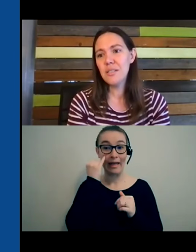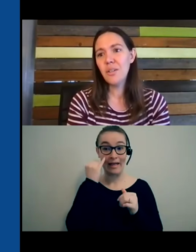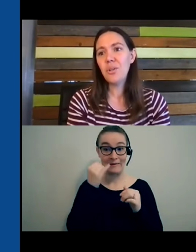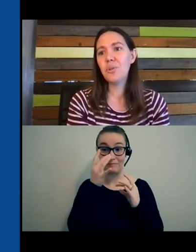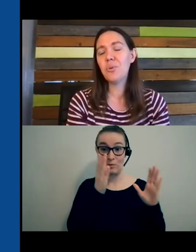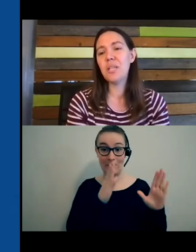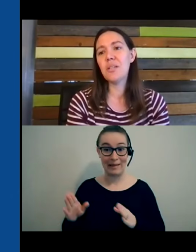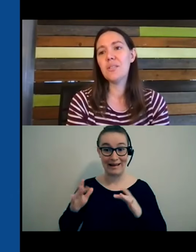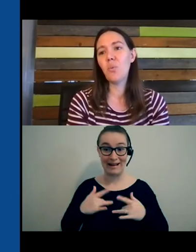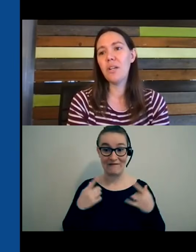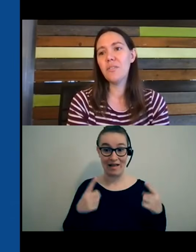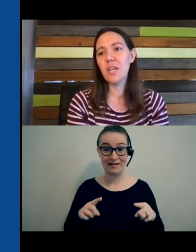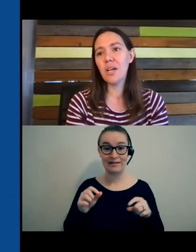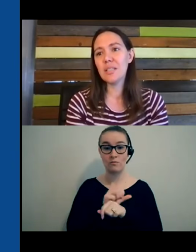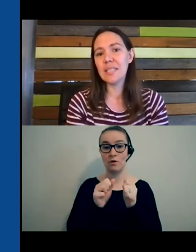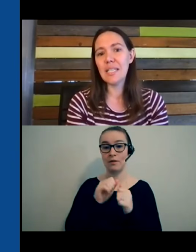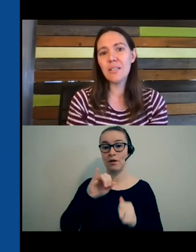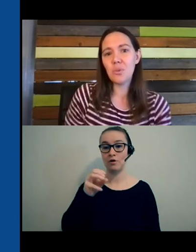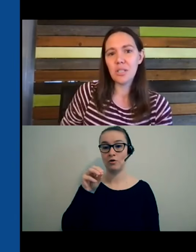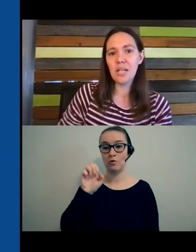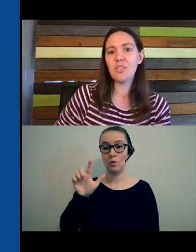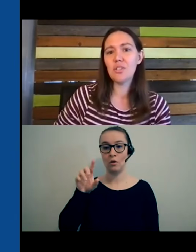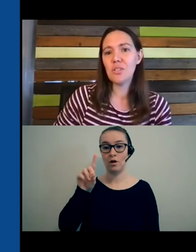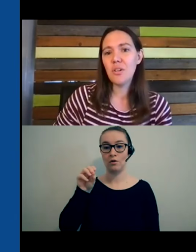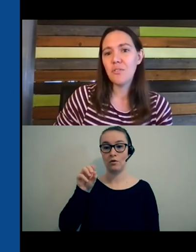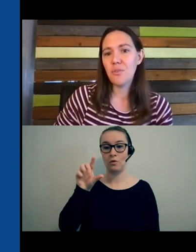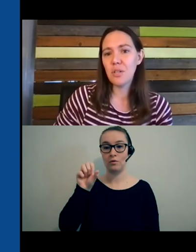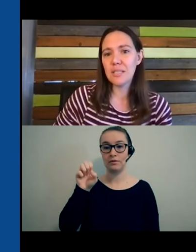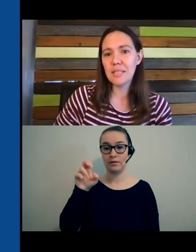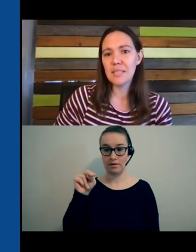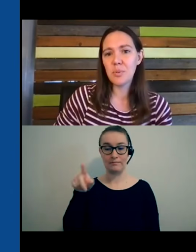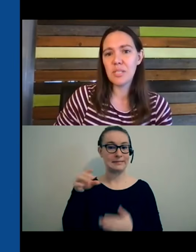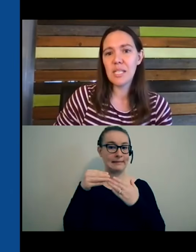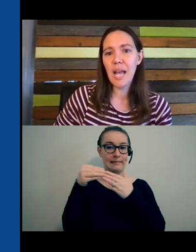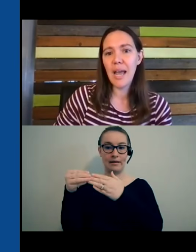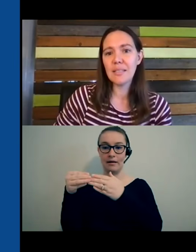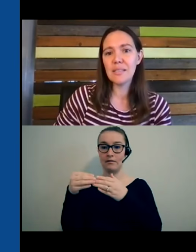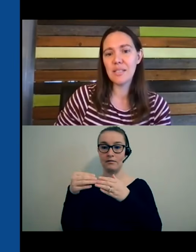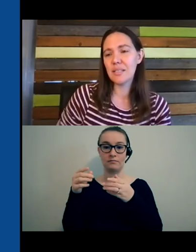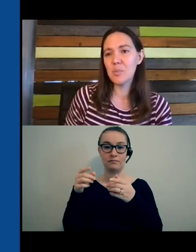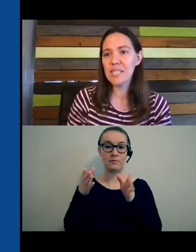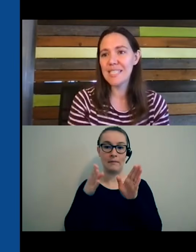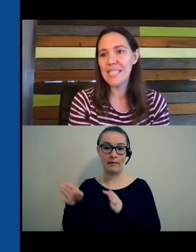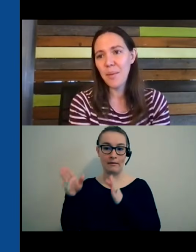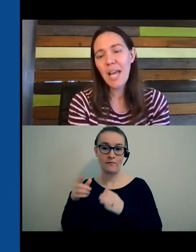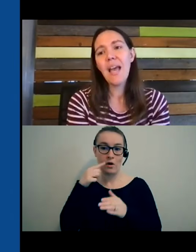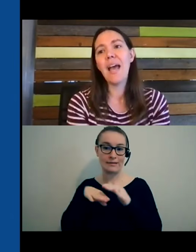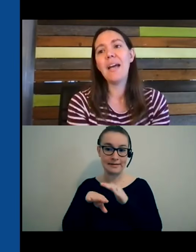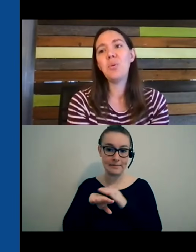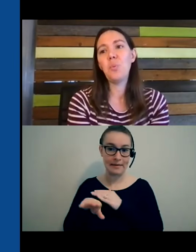who is one of the lead organizers for accessibility at -- the accessibility team at --